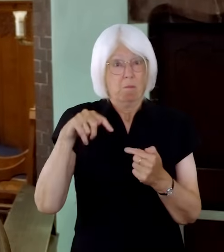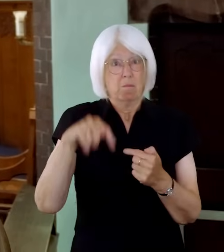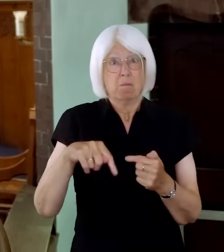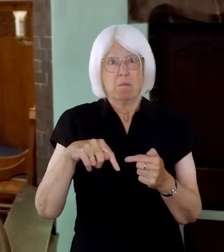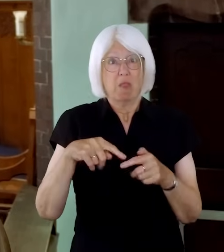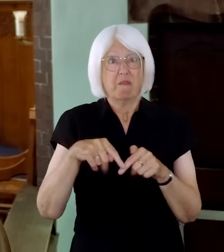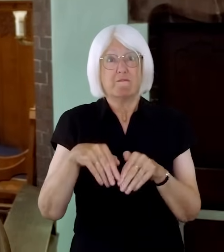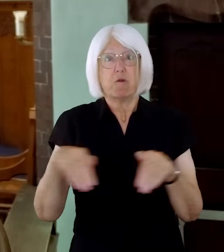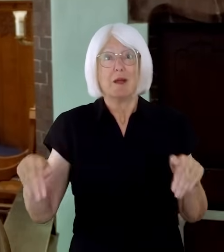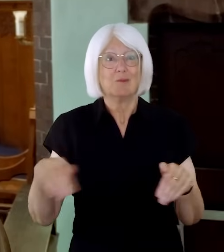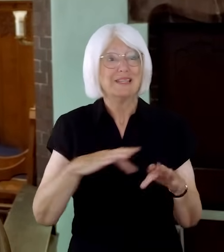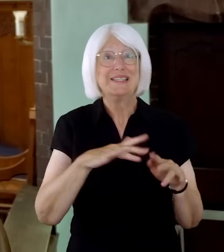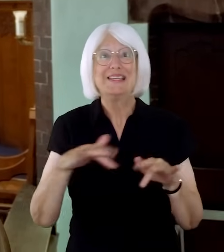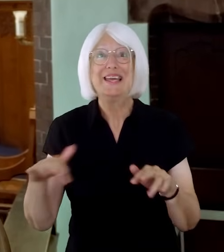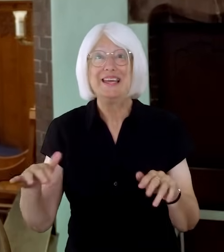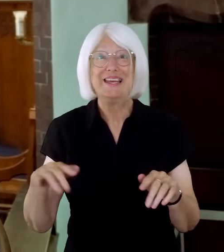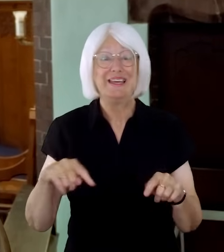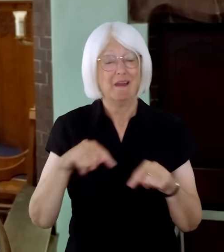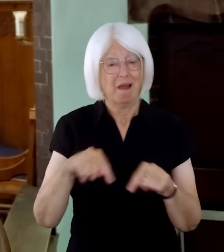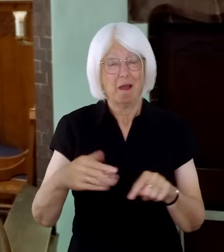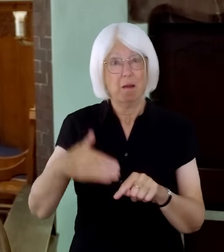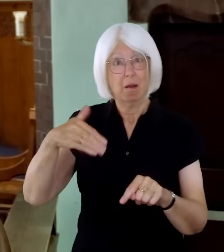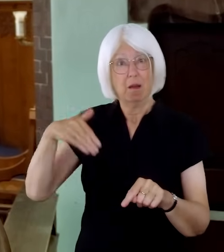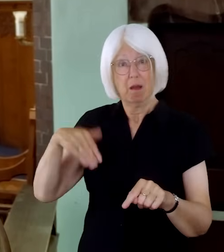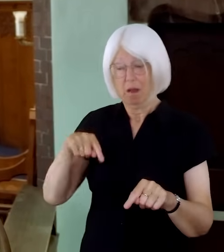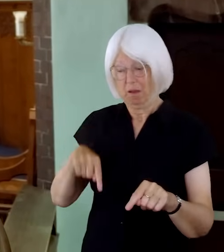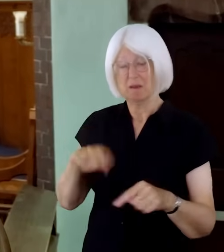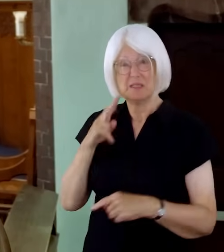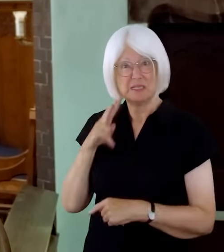from the prom, there is that sense of deprivation as many